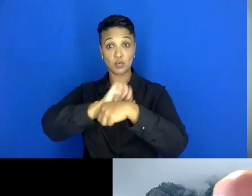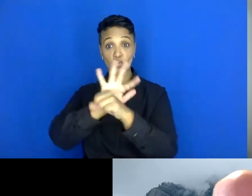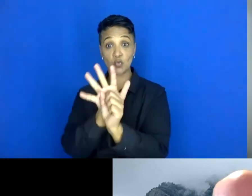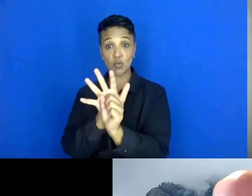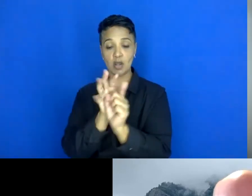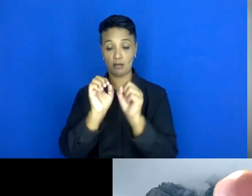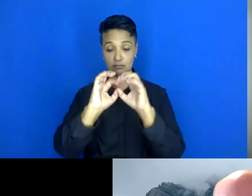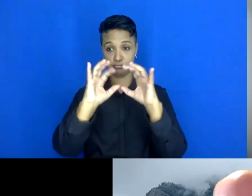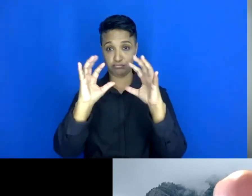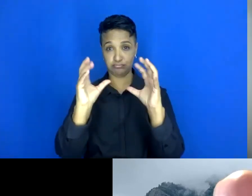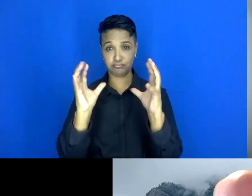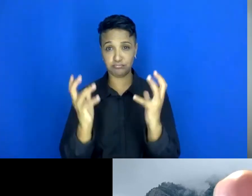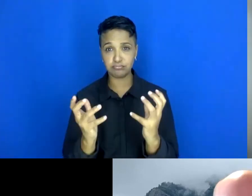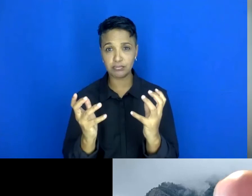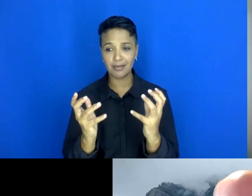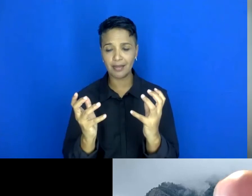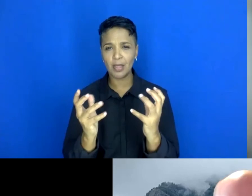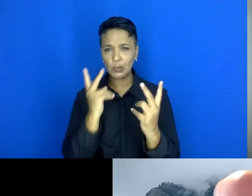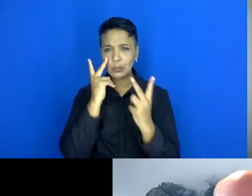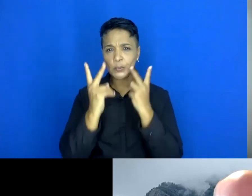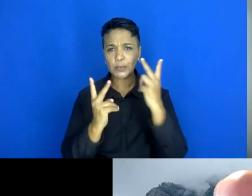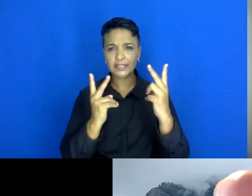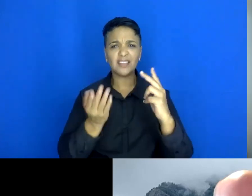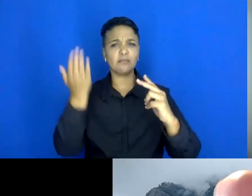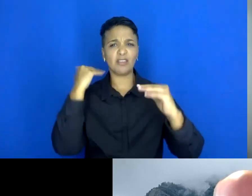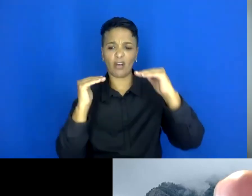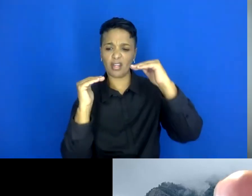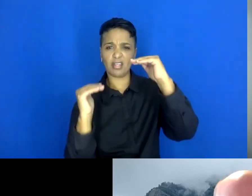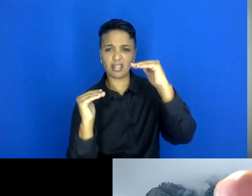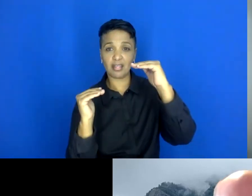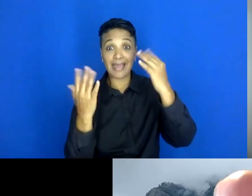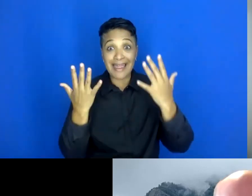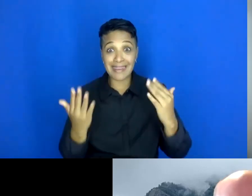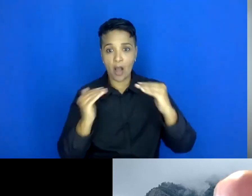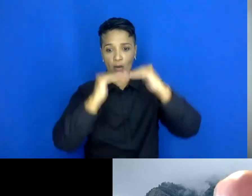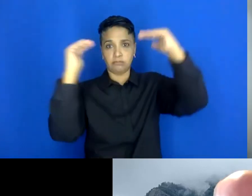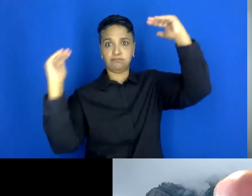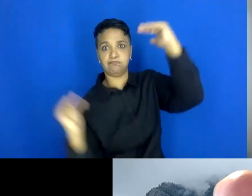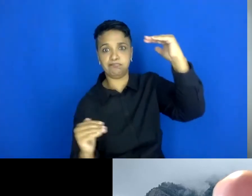the inequalities of the past and today but as the ambassador and many others have said